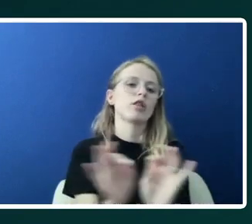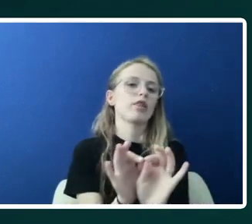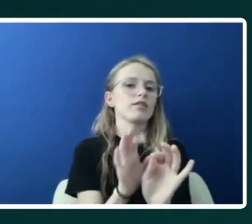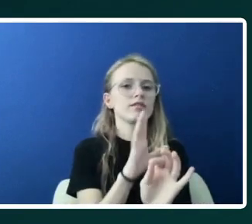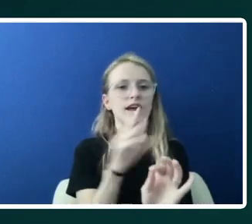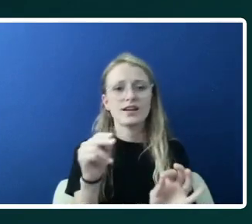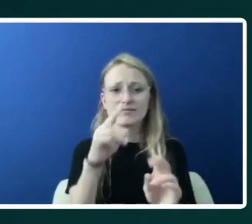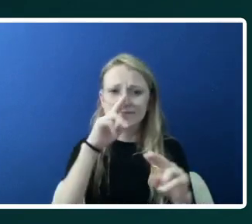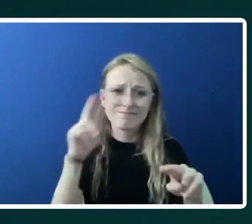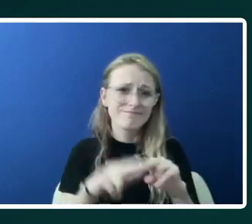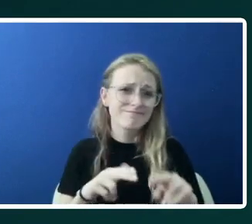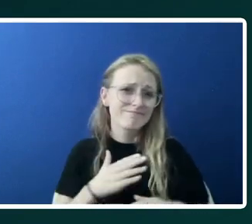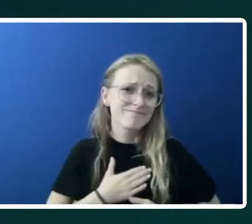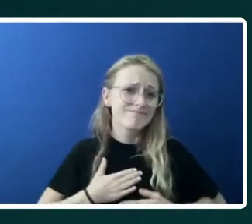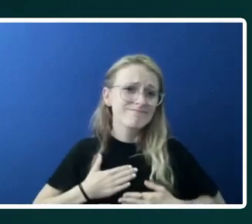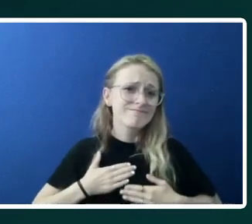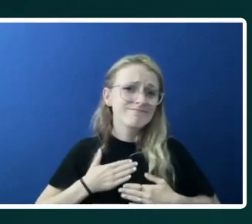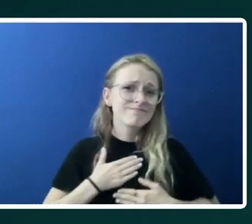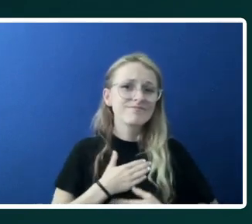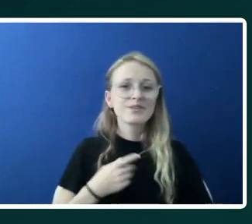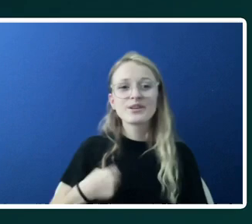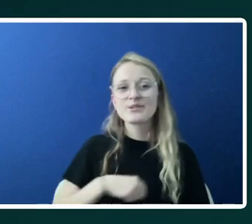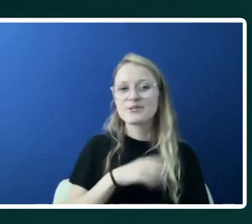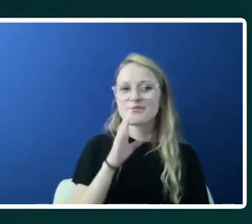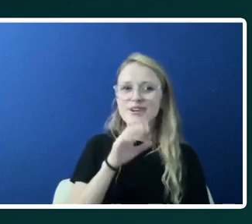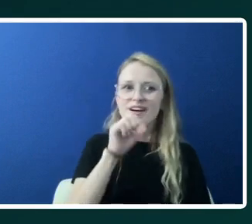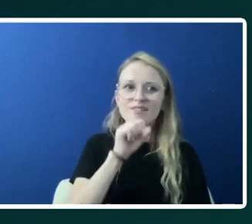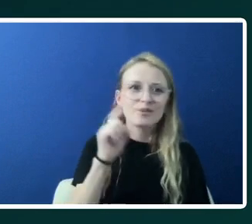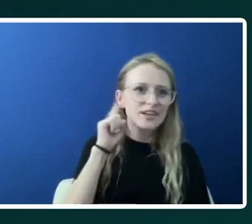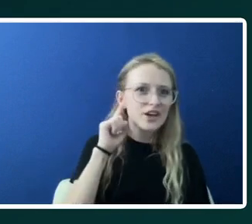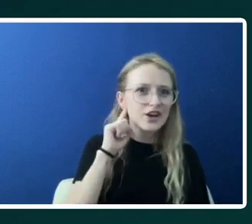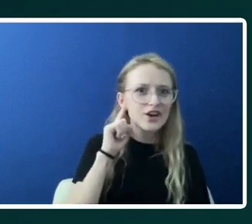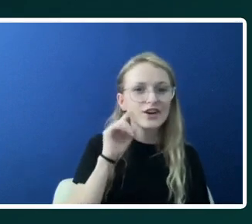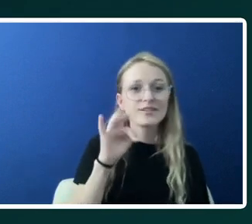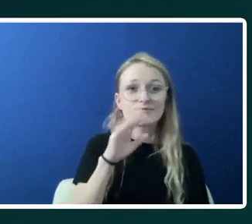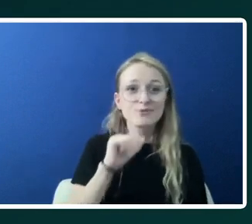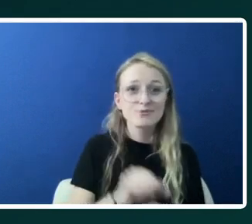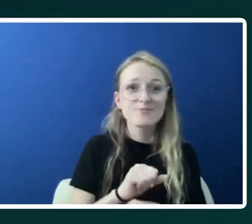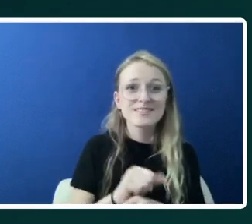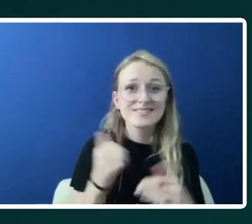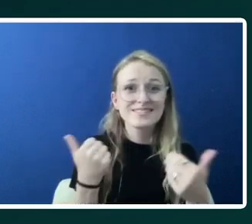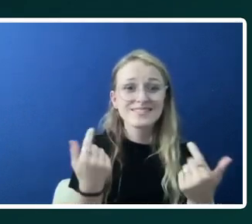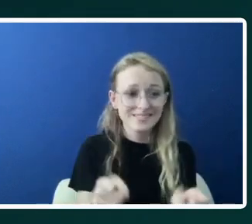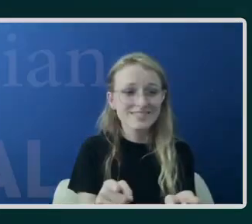And we'd love to hear about it if you do. Thank you, everyone. Micheline Lavalle: Thank you.